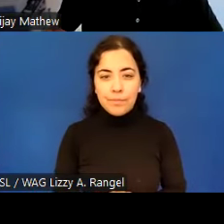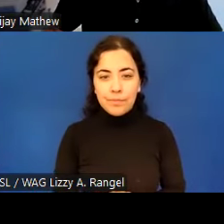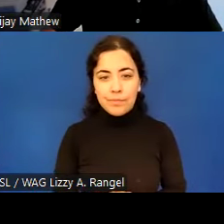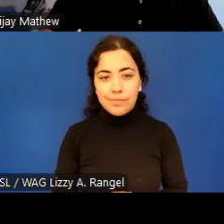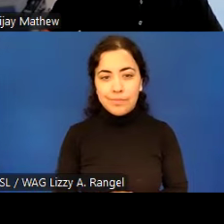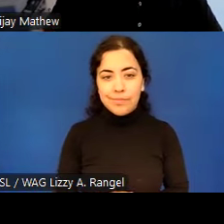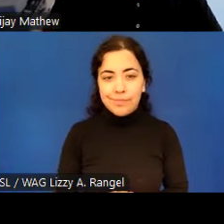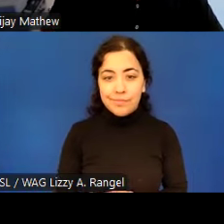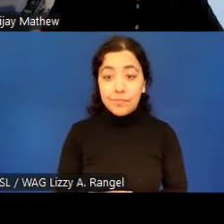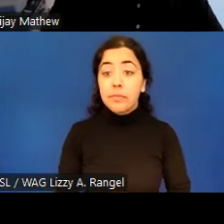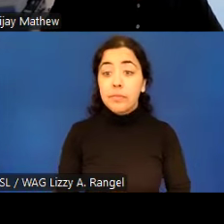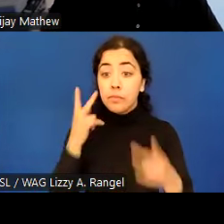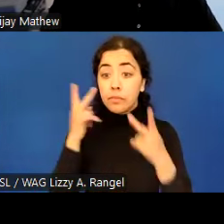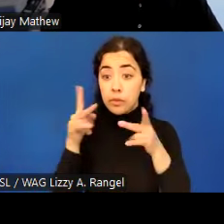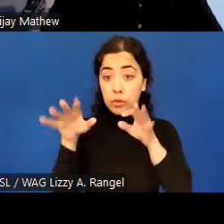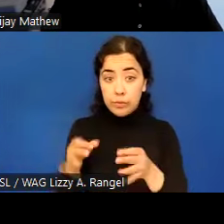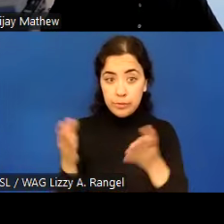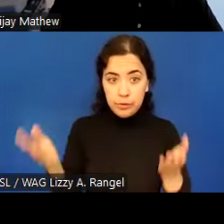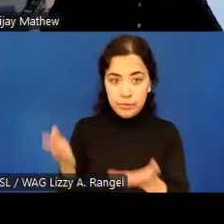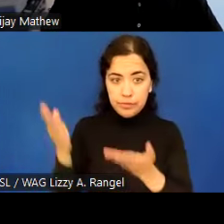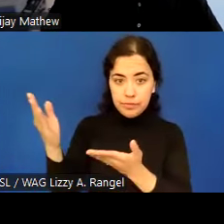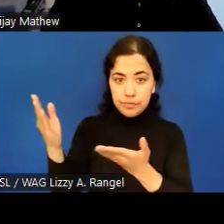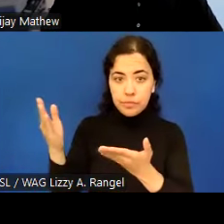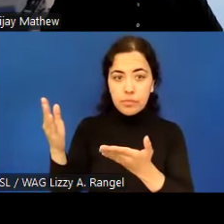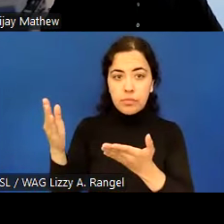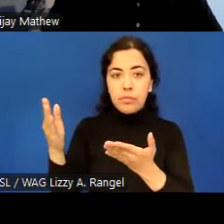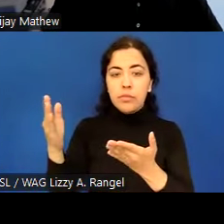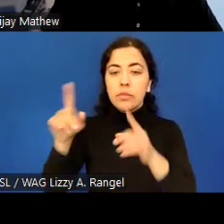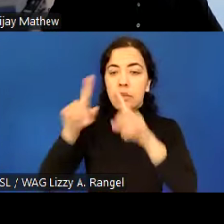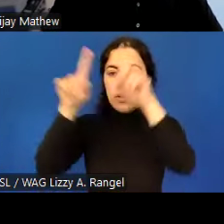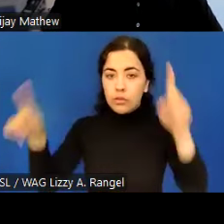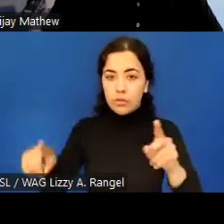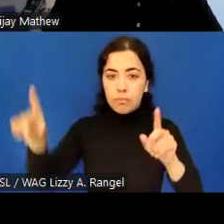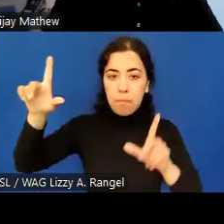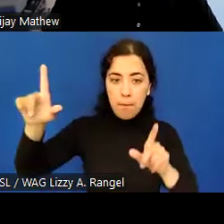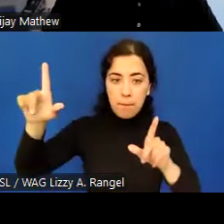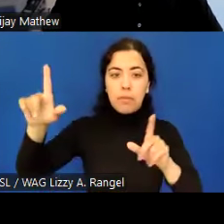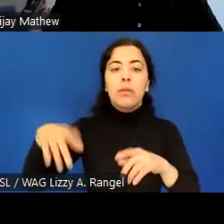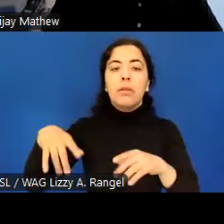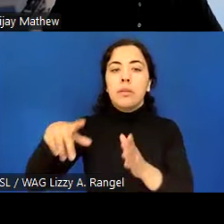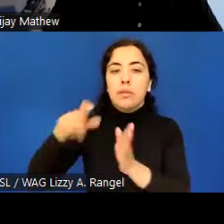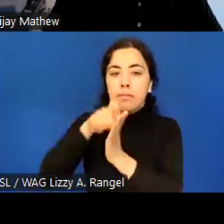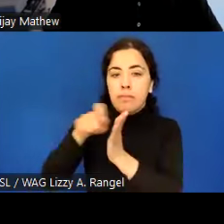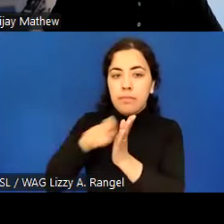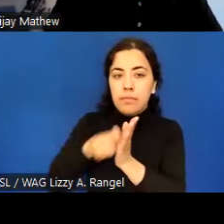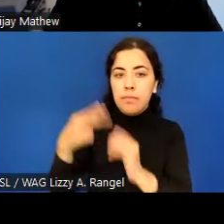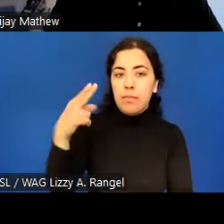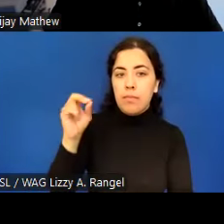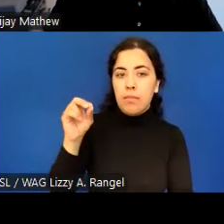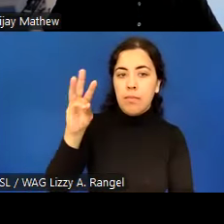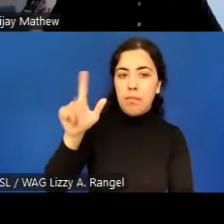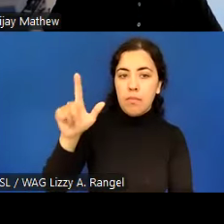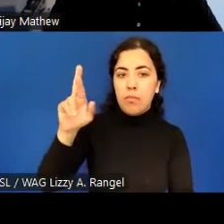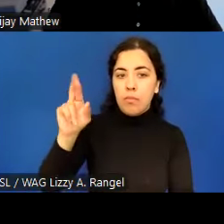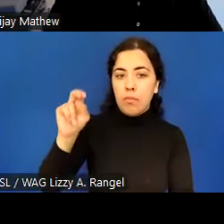Visual description. A screen capture of an essay from the Howlround.com website. The title is,